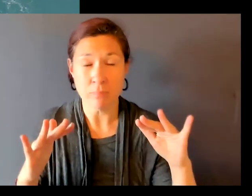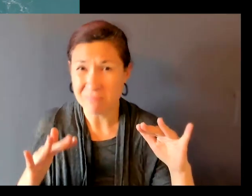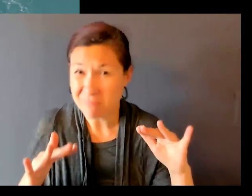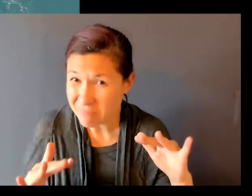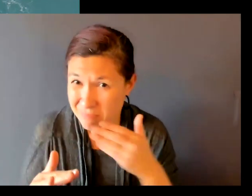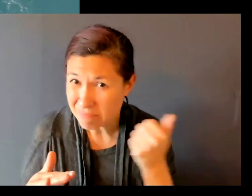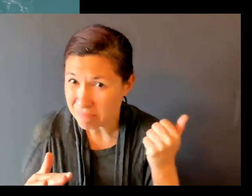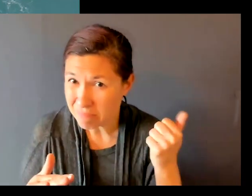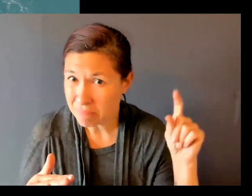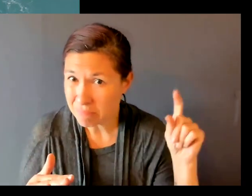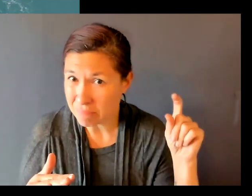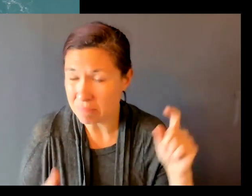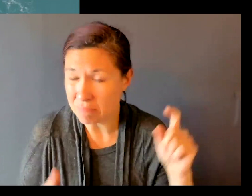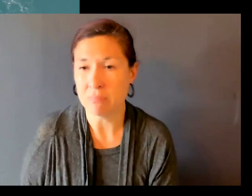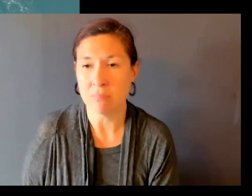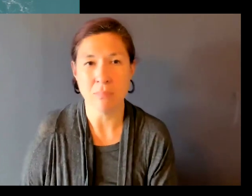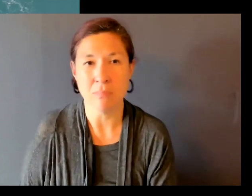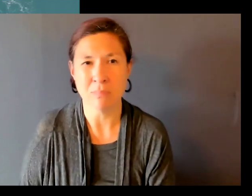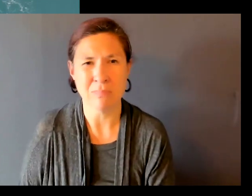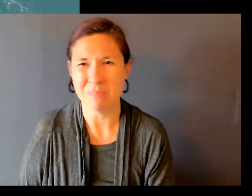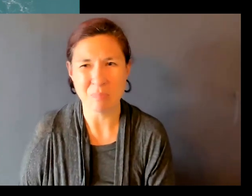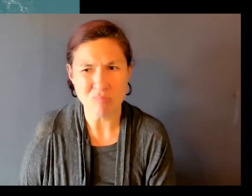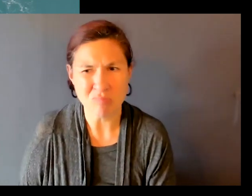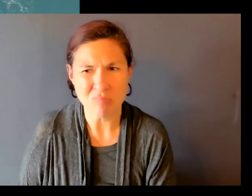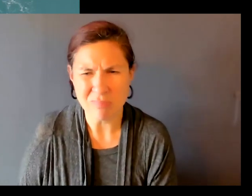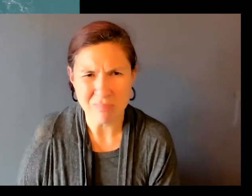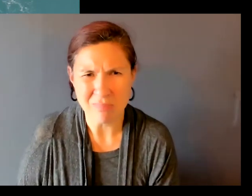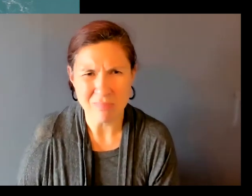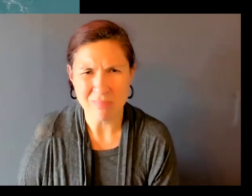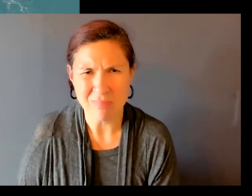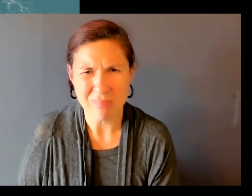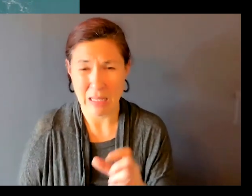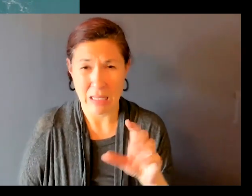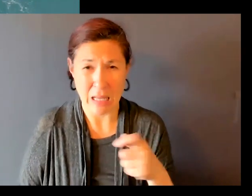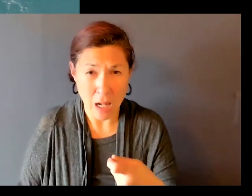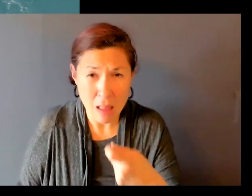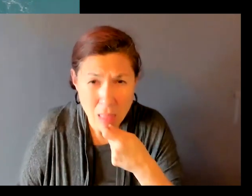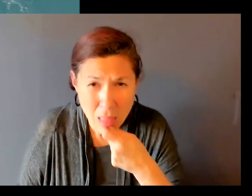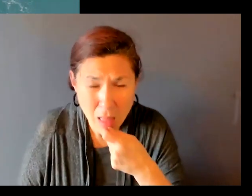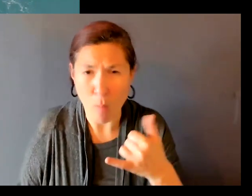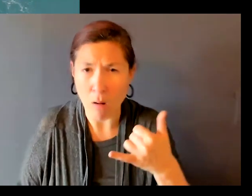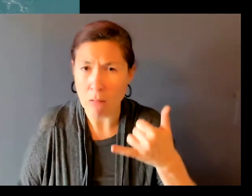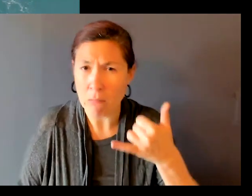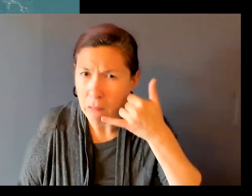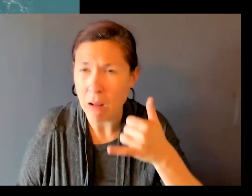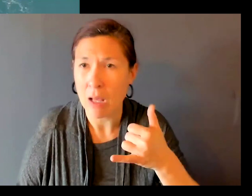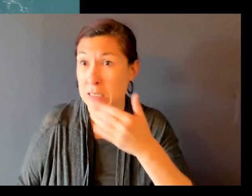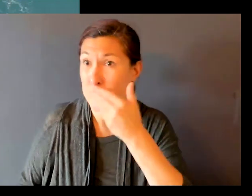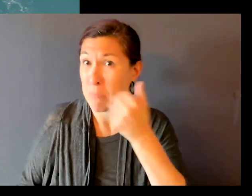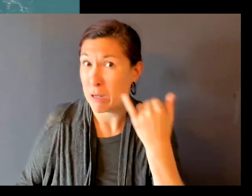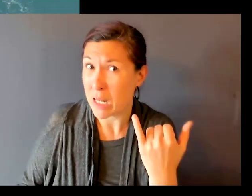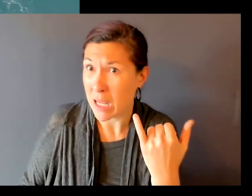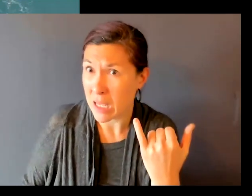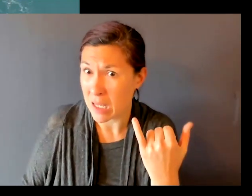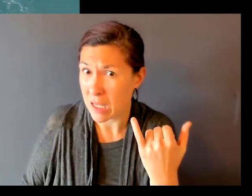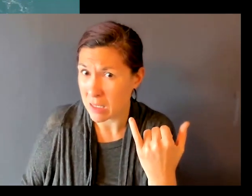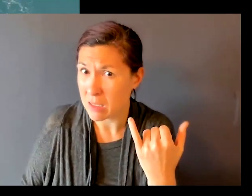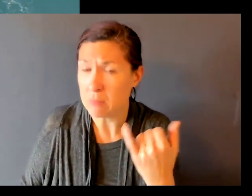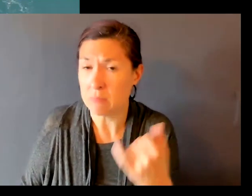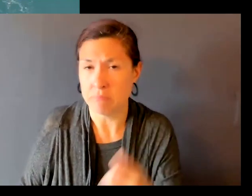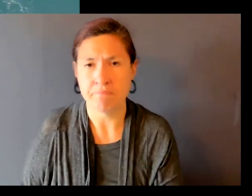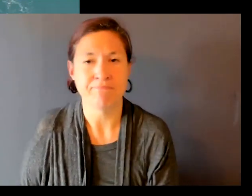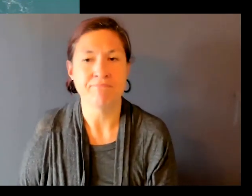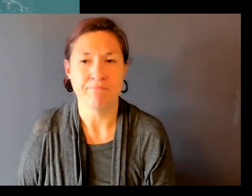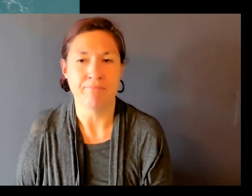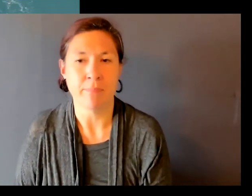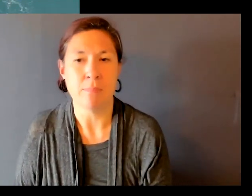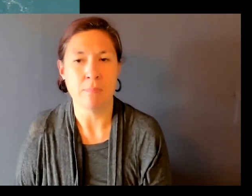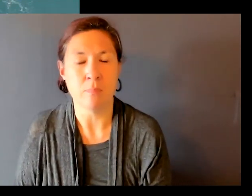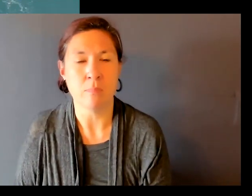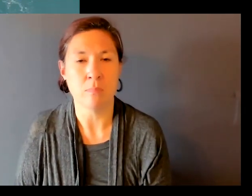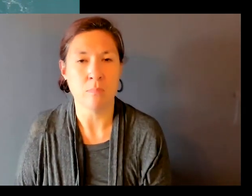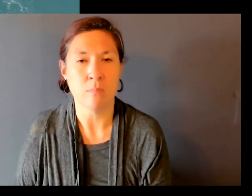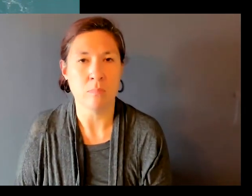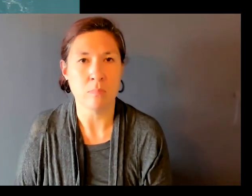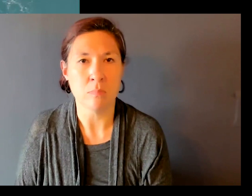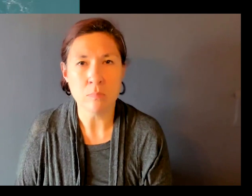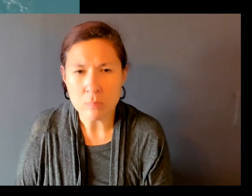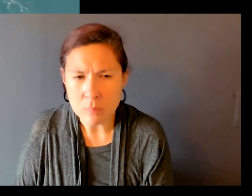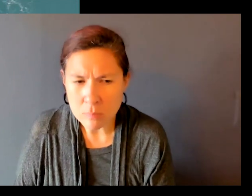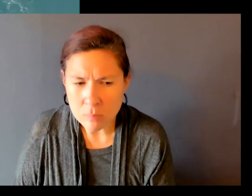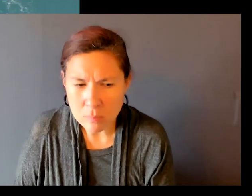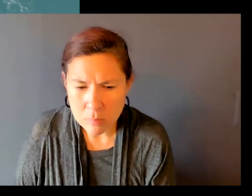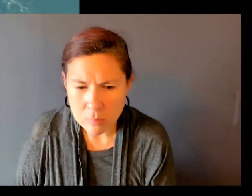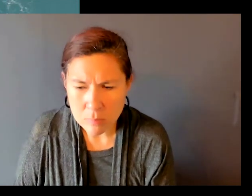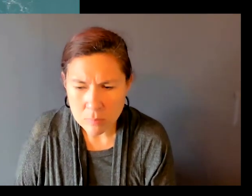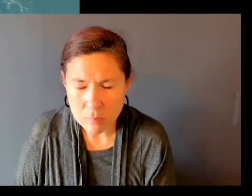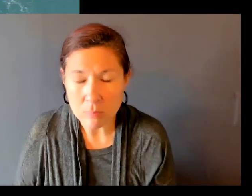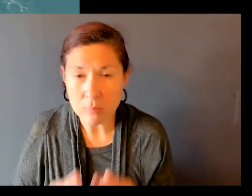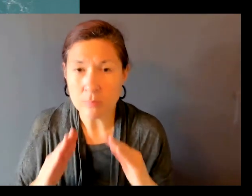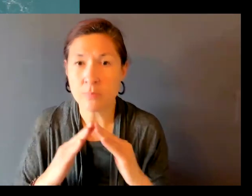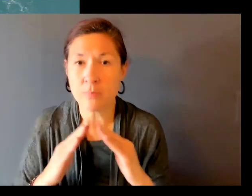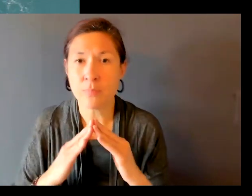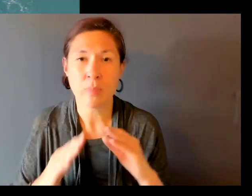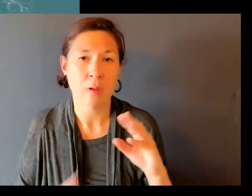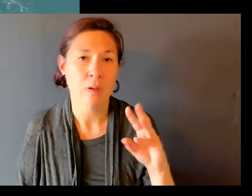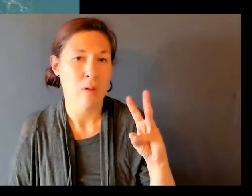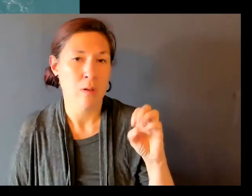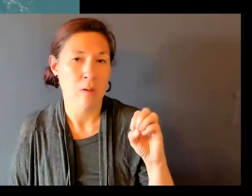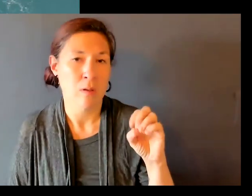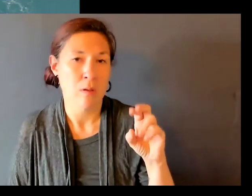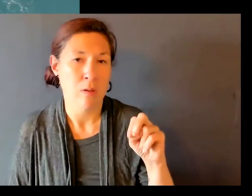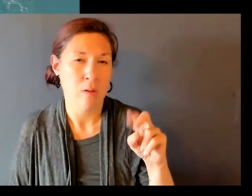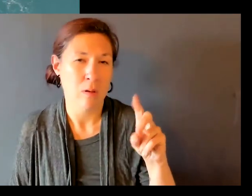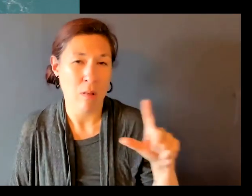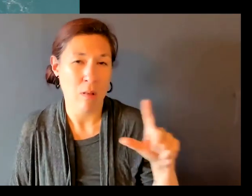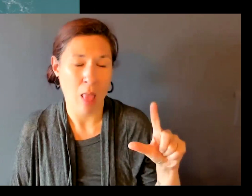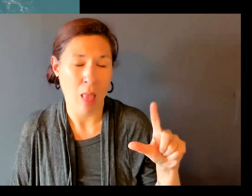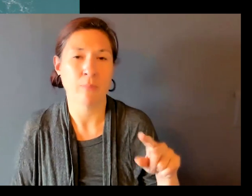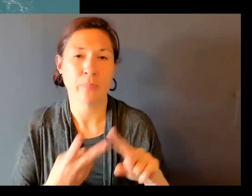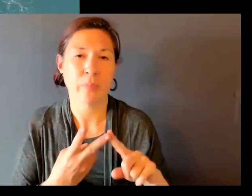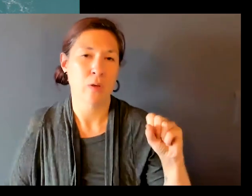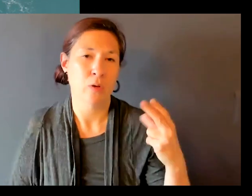: Thank you, Mary. Artie, if you would like to speak.